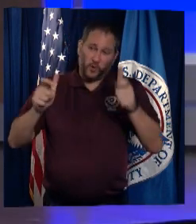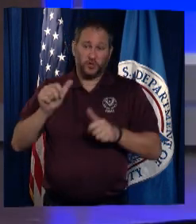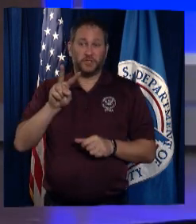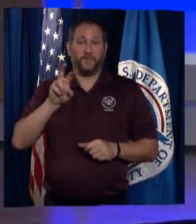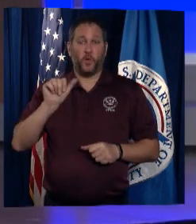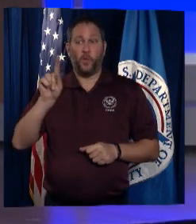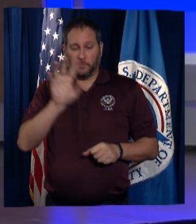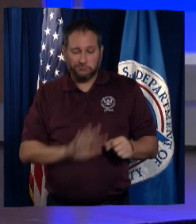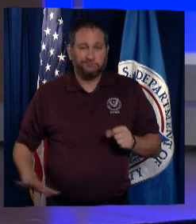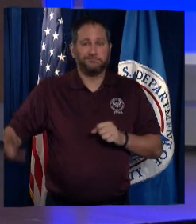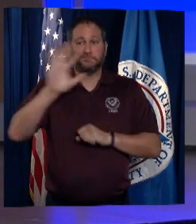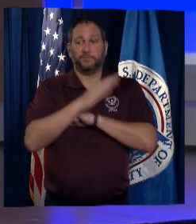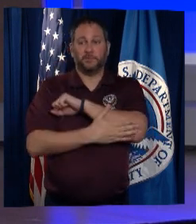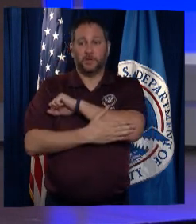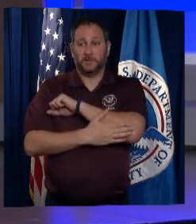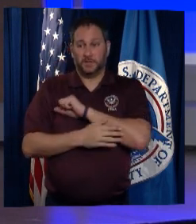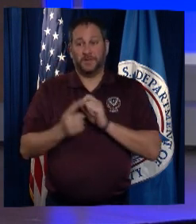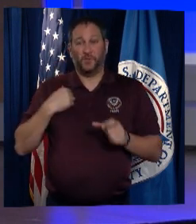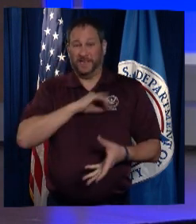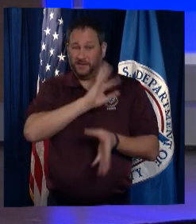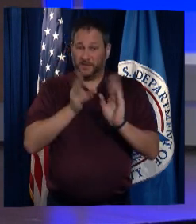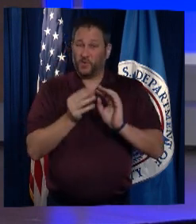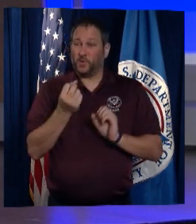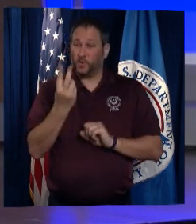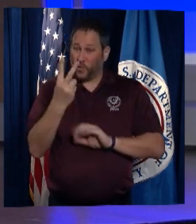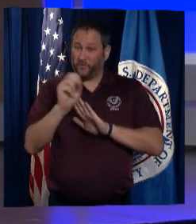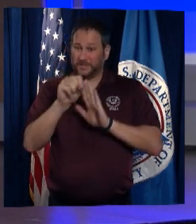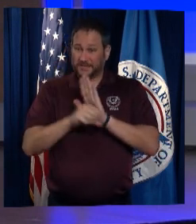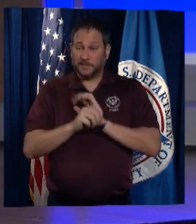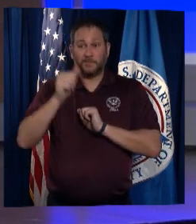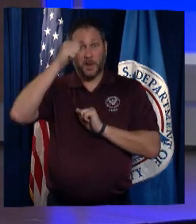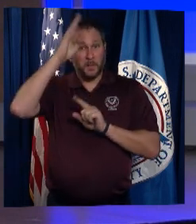Director of Crisis Cleanup, a cleanup collaboration platform that has